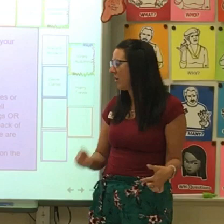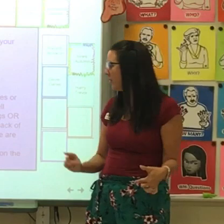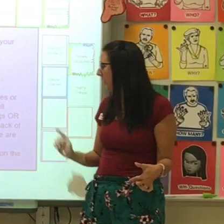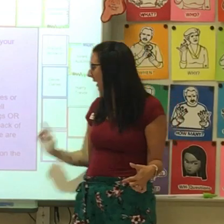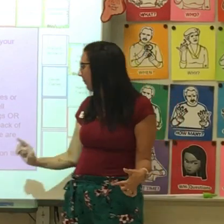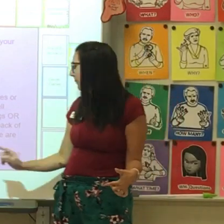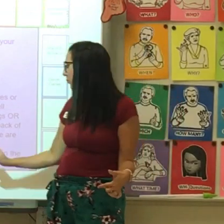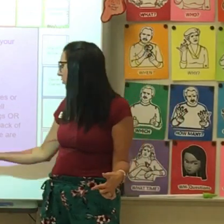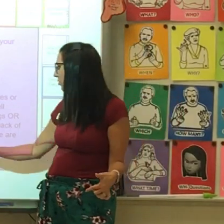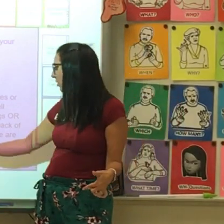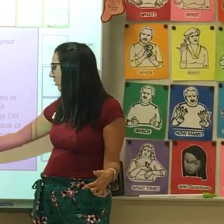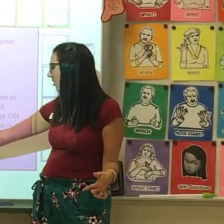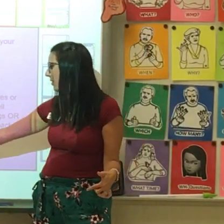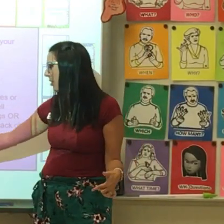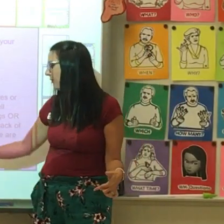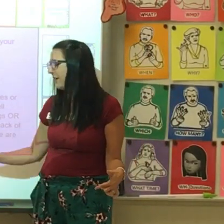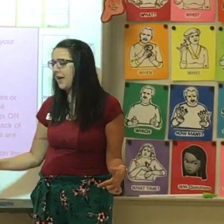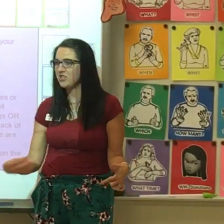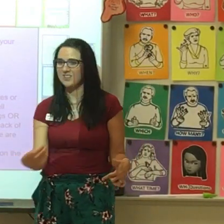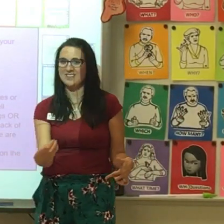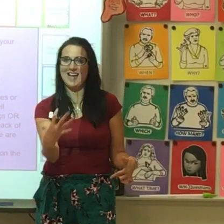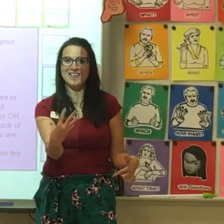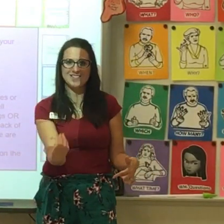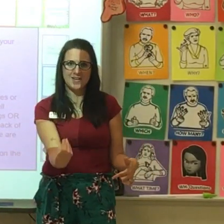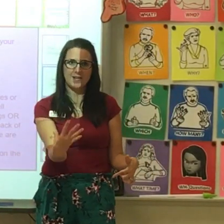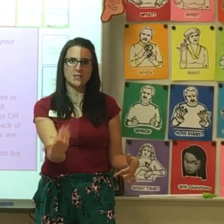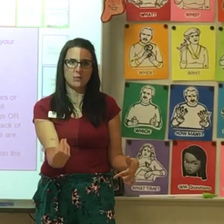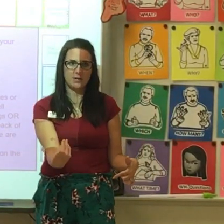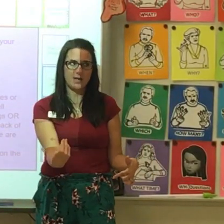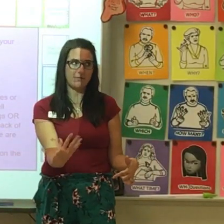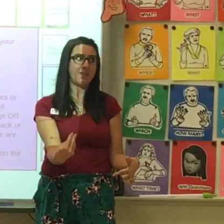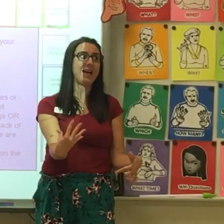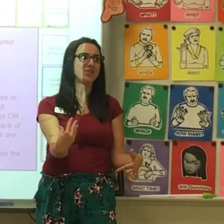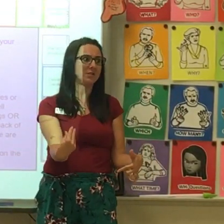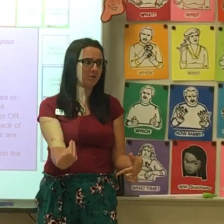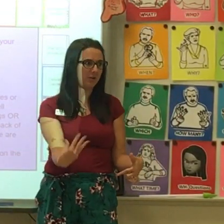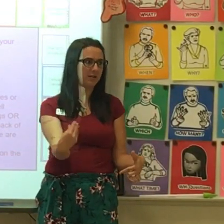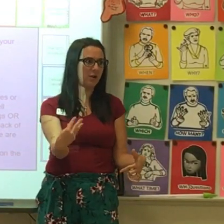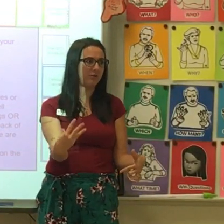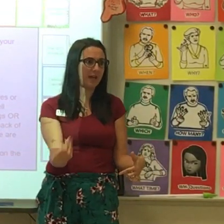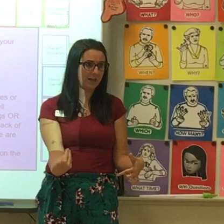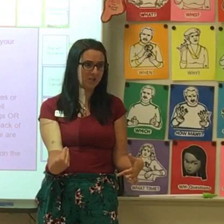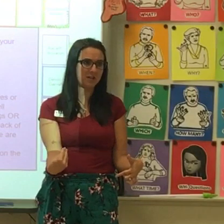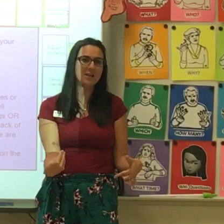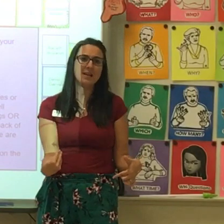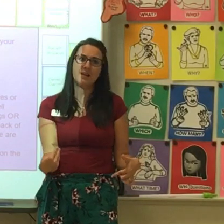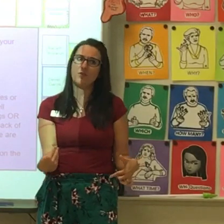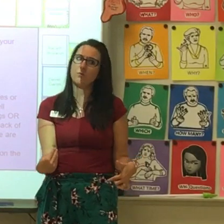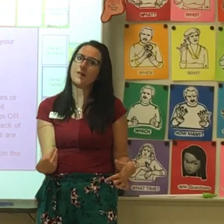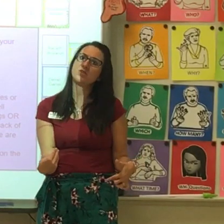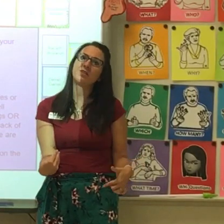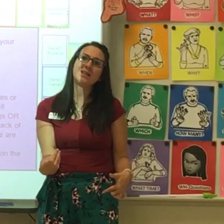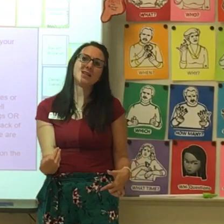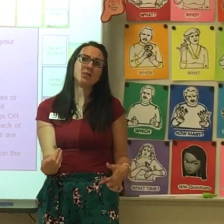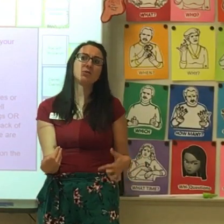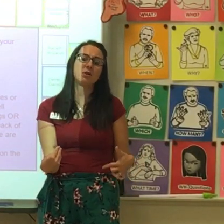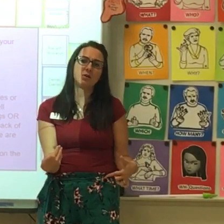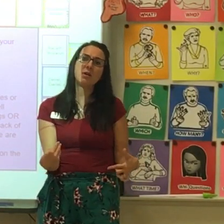know that a lot of people you turn on the notification light settings where it like flashes when you get a notification if you can make sure that either turned